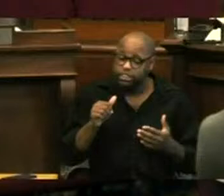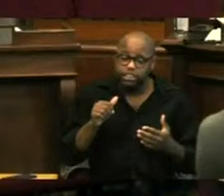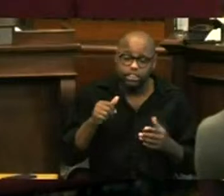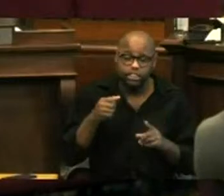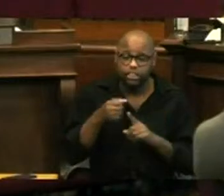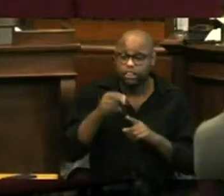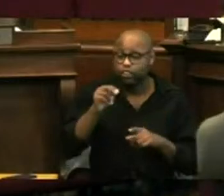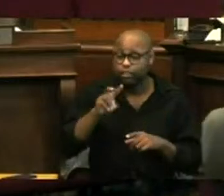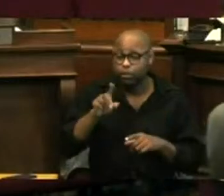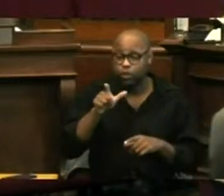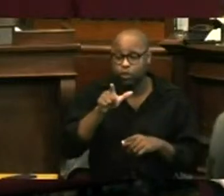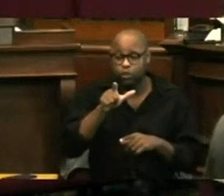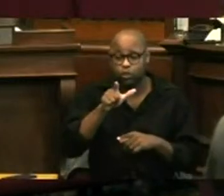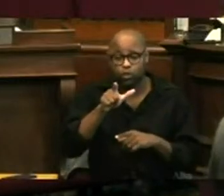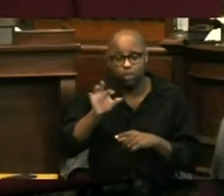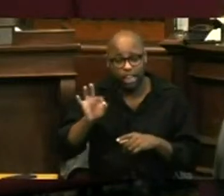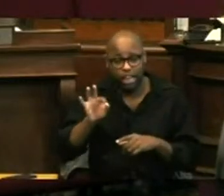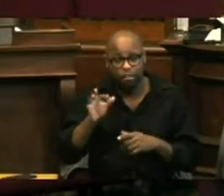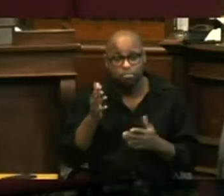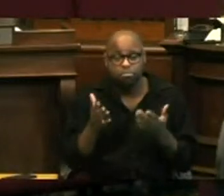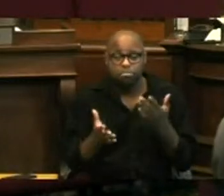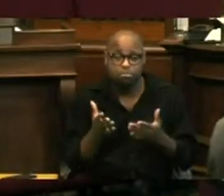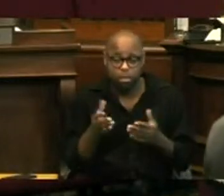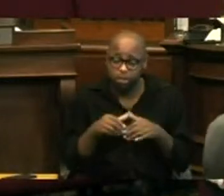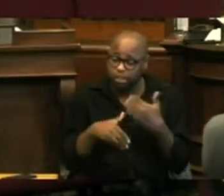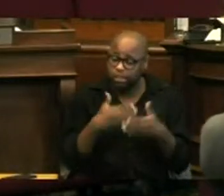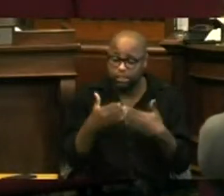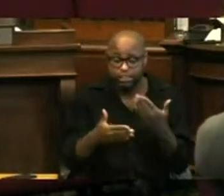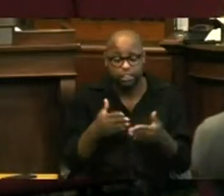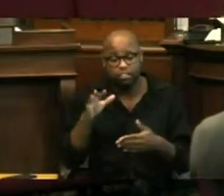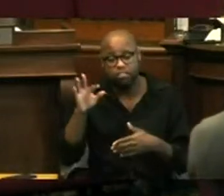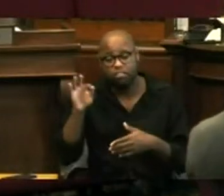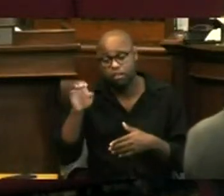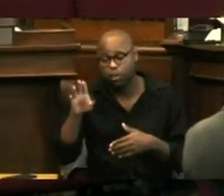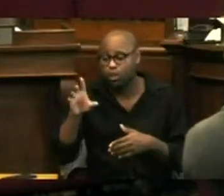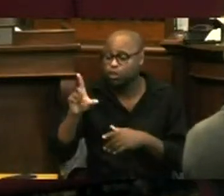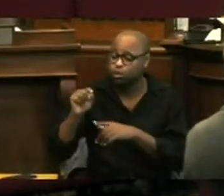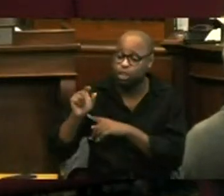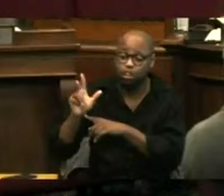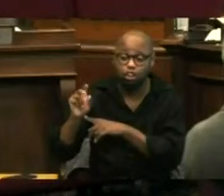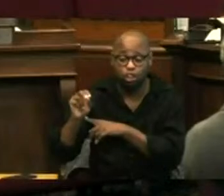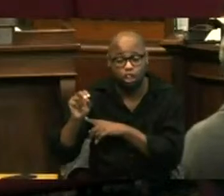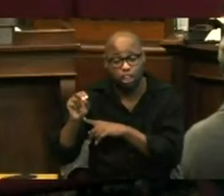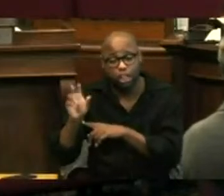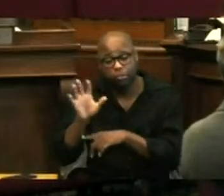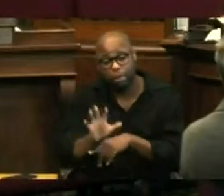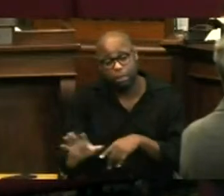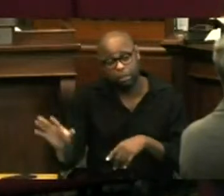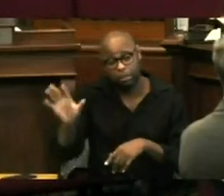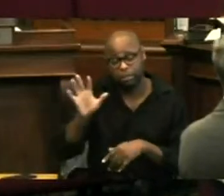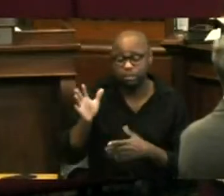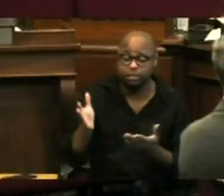where we might not quite hit November of 2029, but we're working on it and we might be